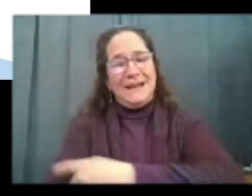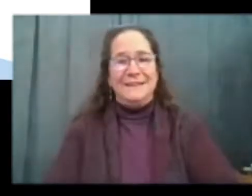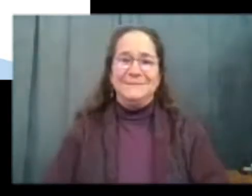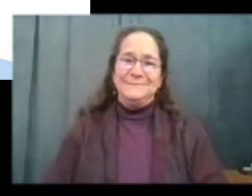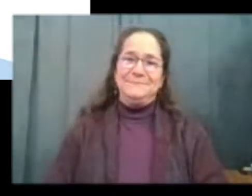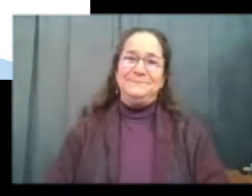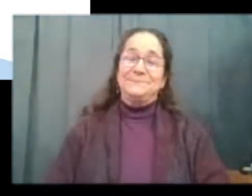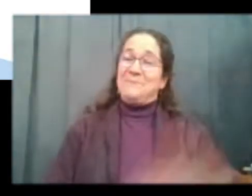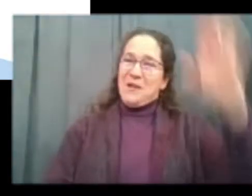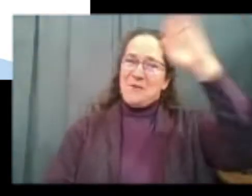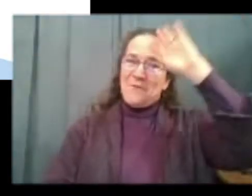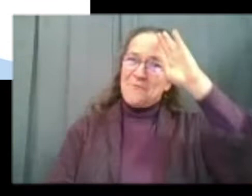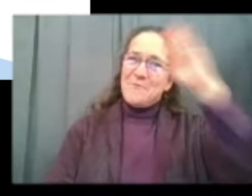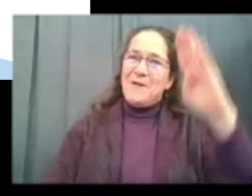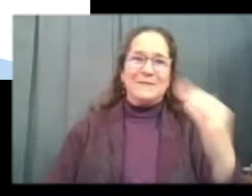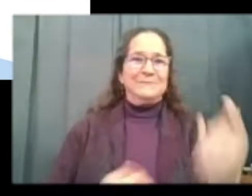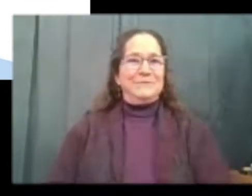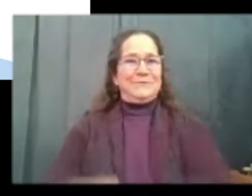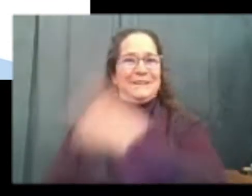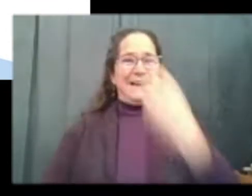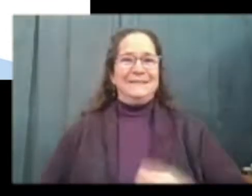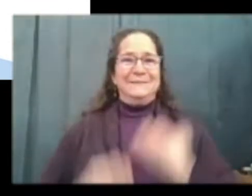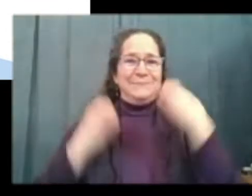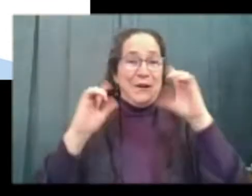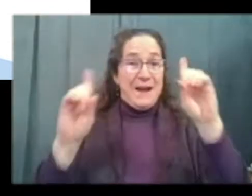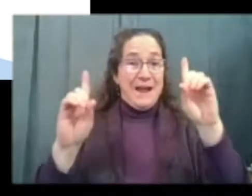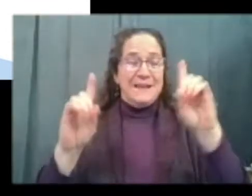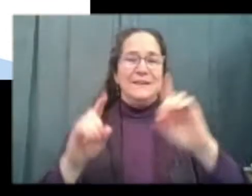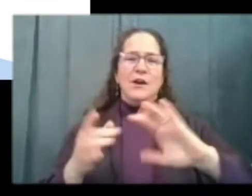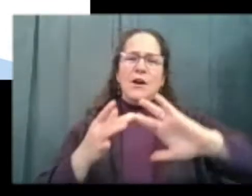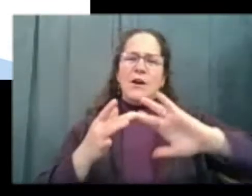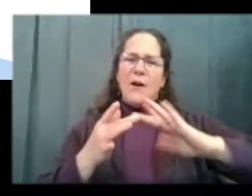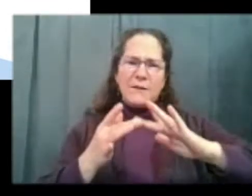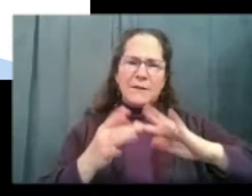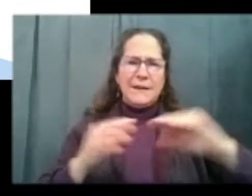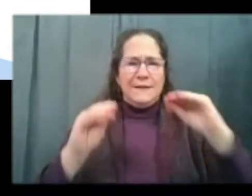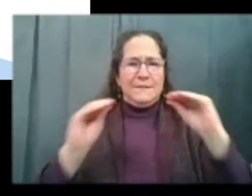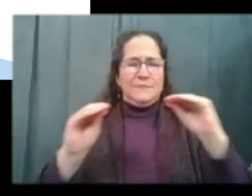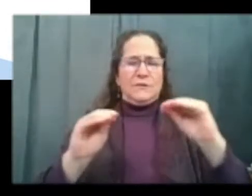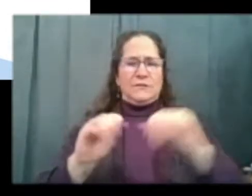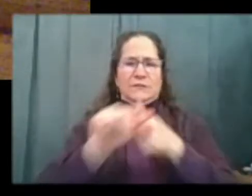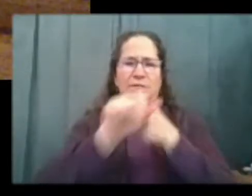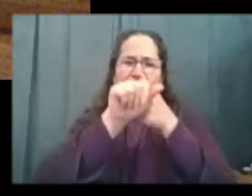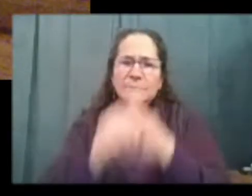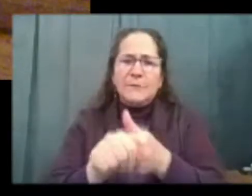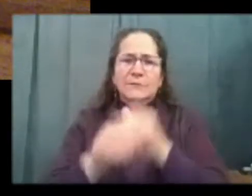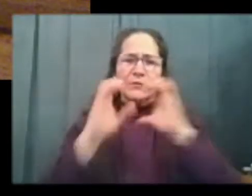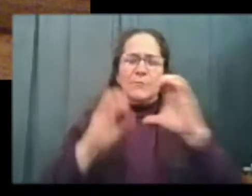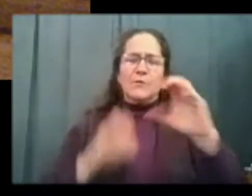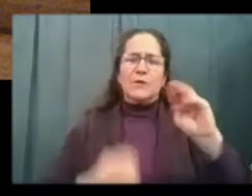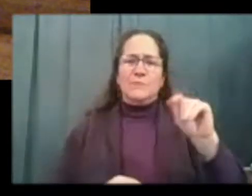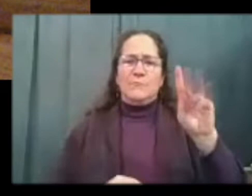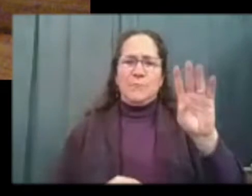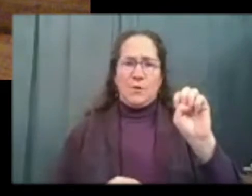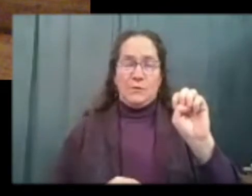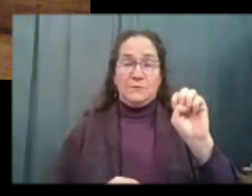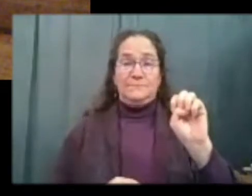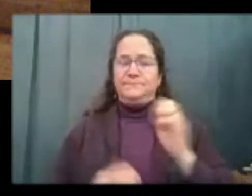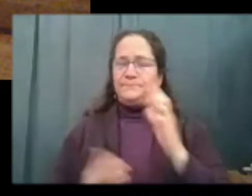InspirED online instruction based on communication mode. From face to face to online or hybrid,